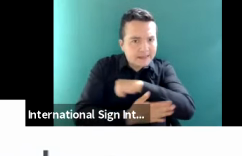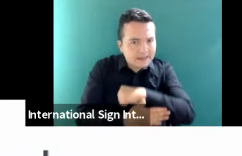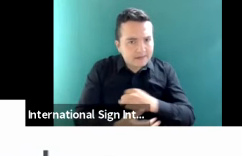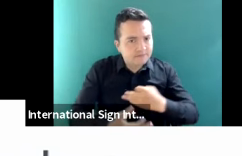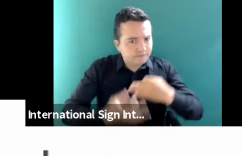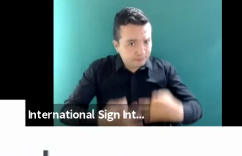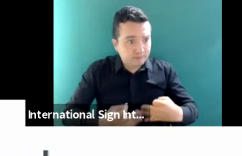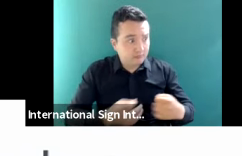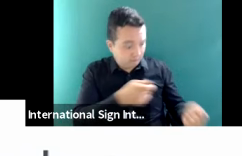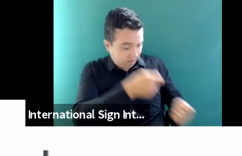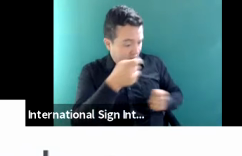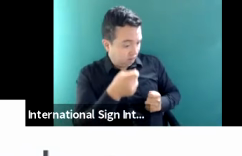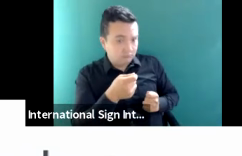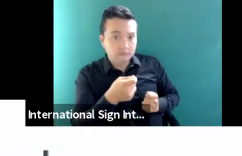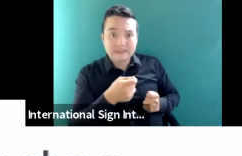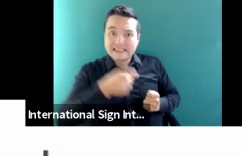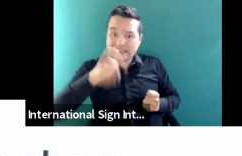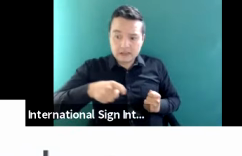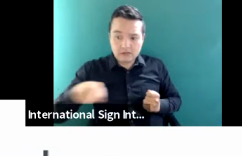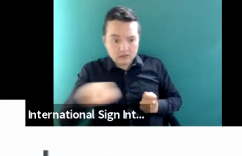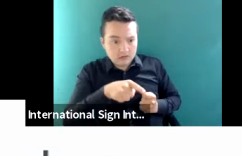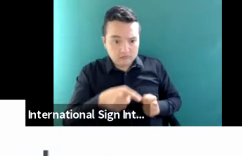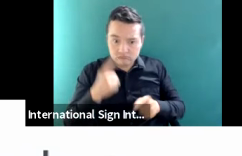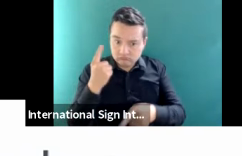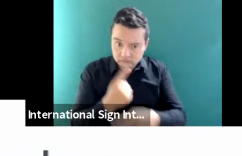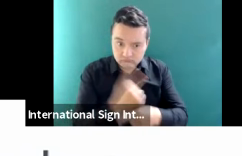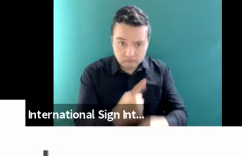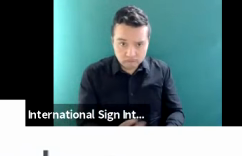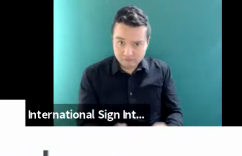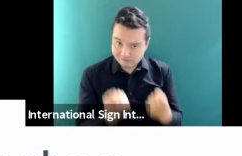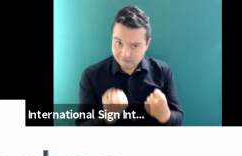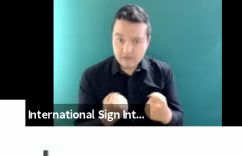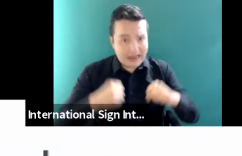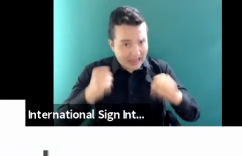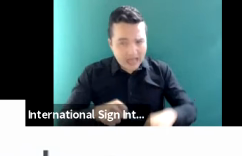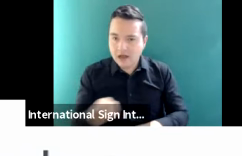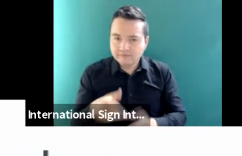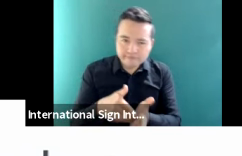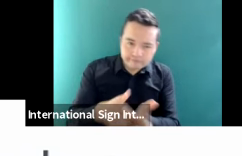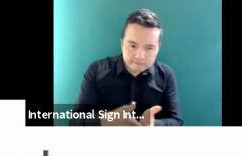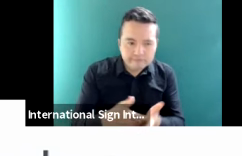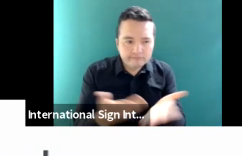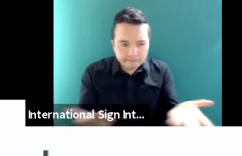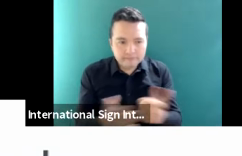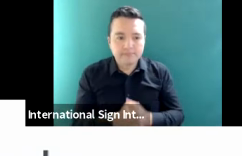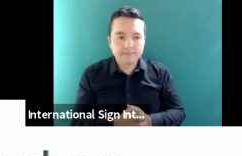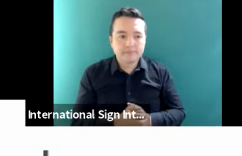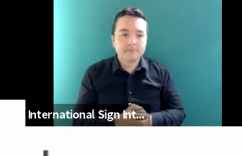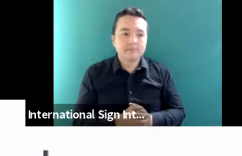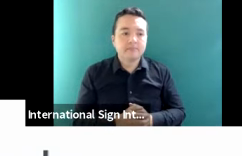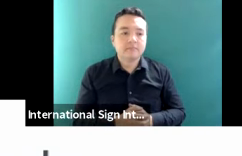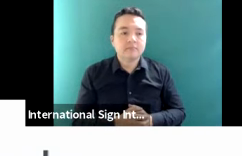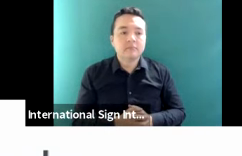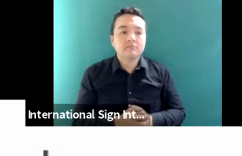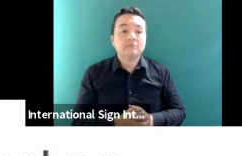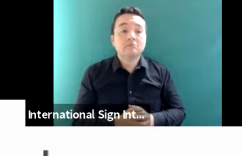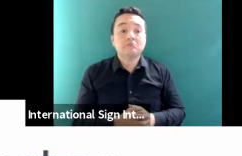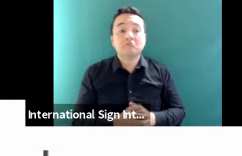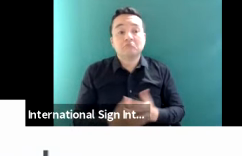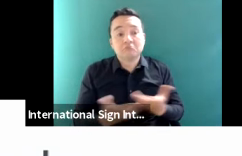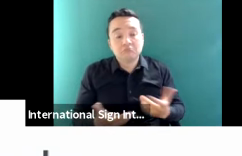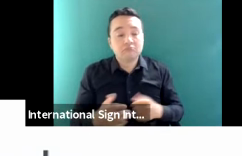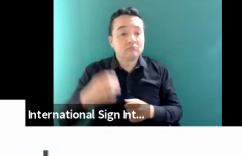The next point I want to make has to do with capacity to implement.